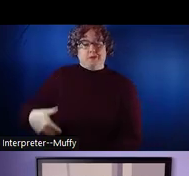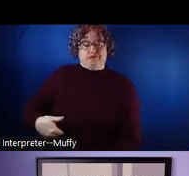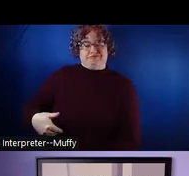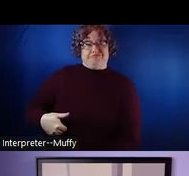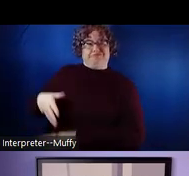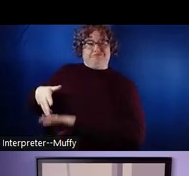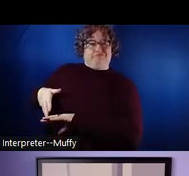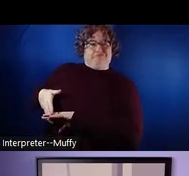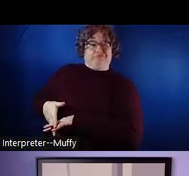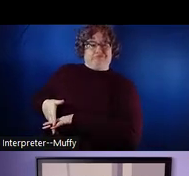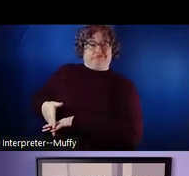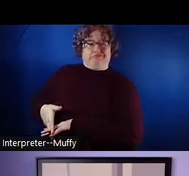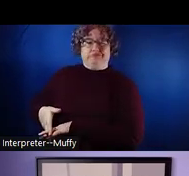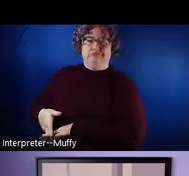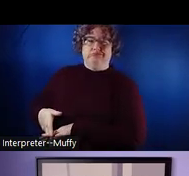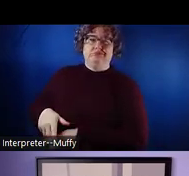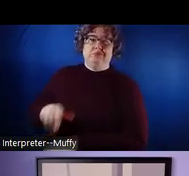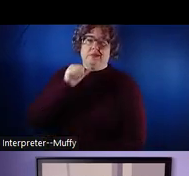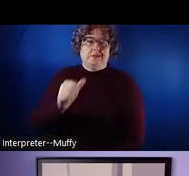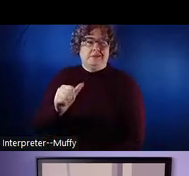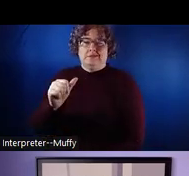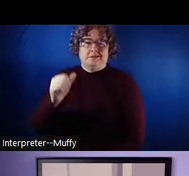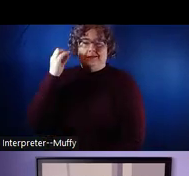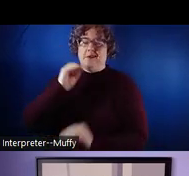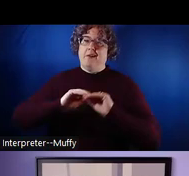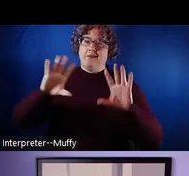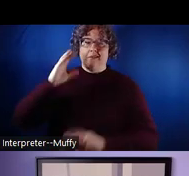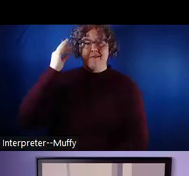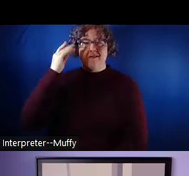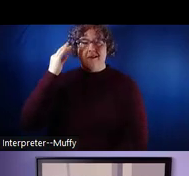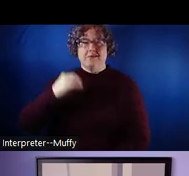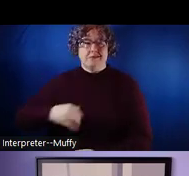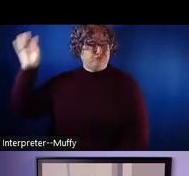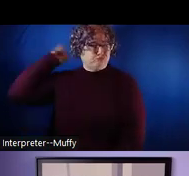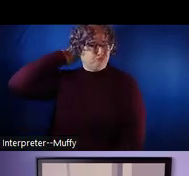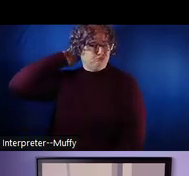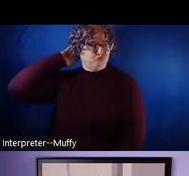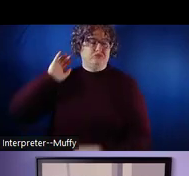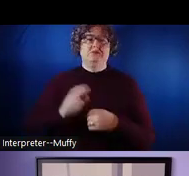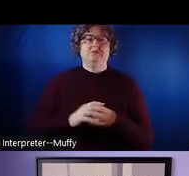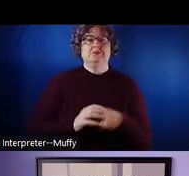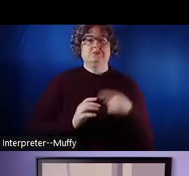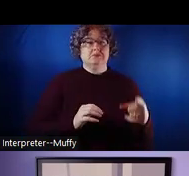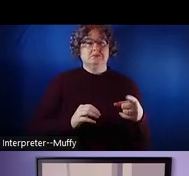or bias that occurs at the unconscious level. So for example, on this slide is an image of an iceberg